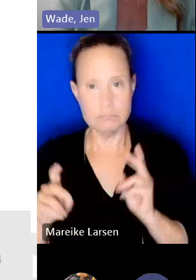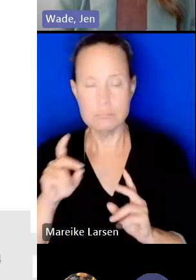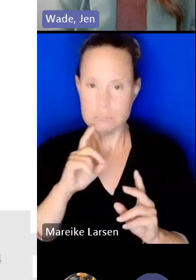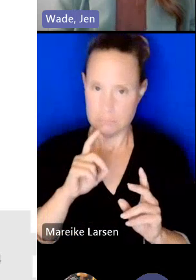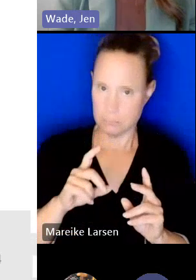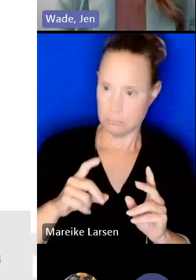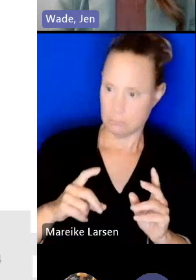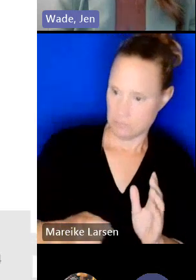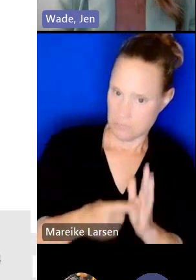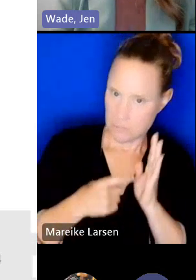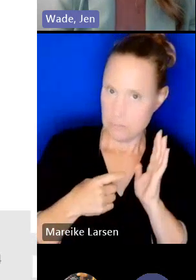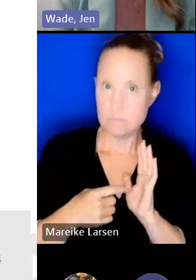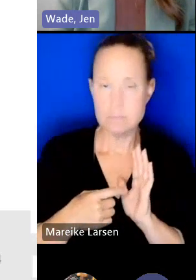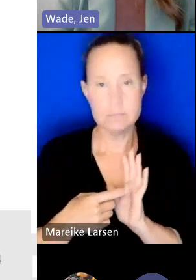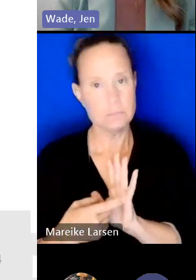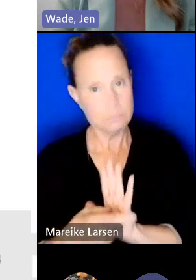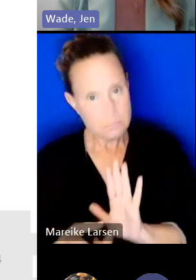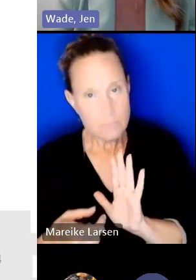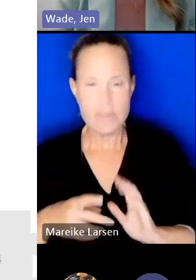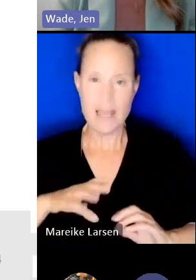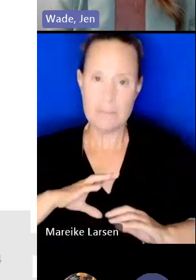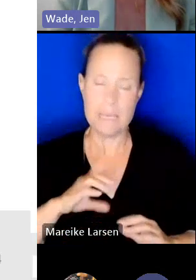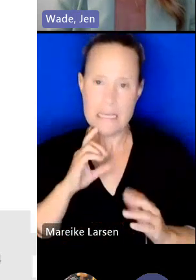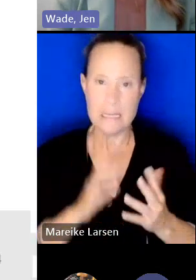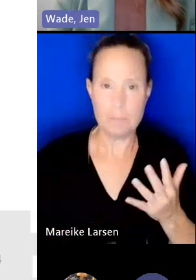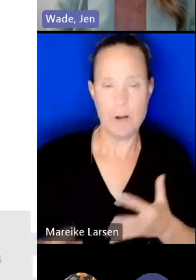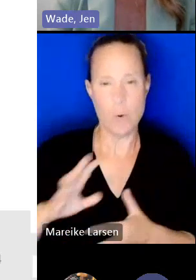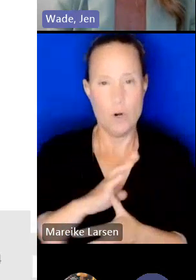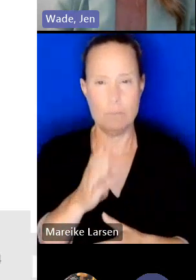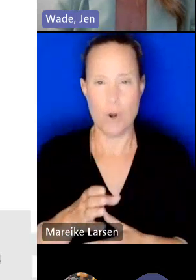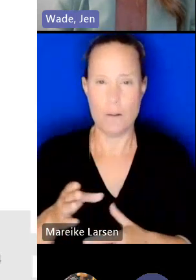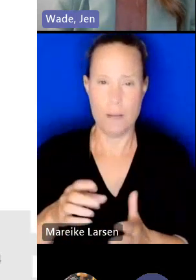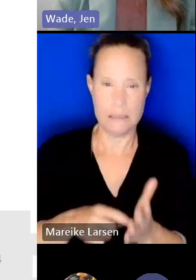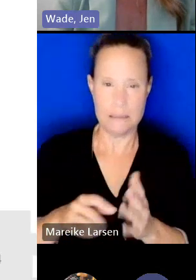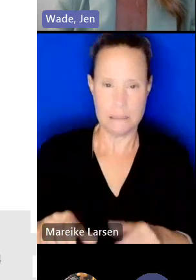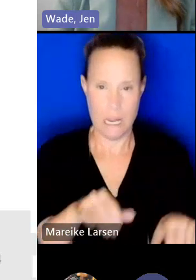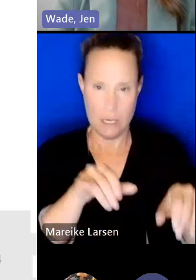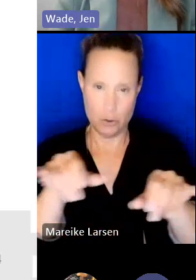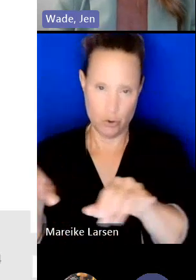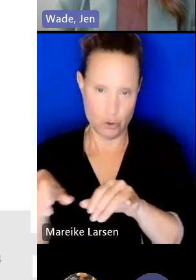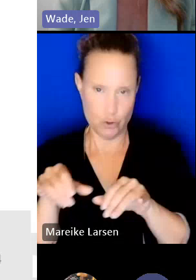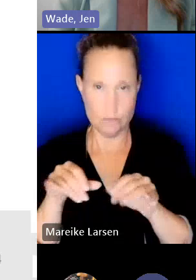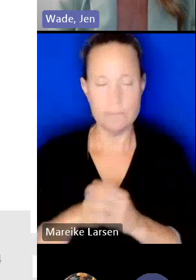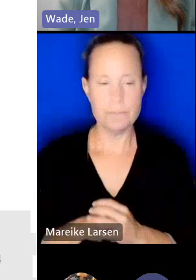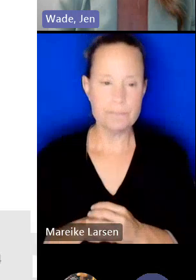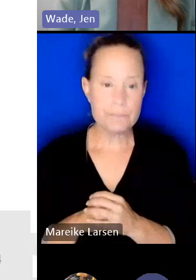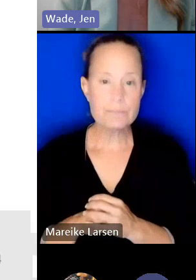as I mentioned earlier that they meet the priority broadband standard. And just to give you a little preview, what's to come,